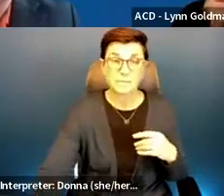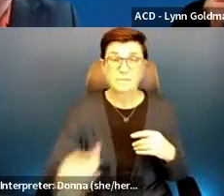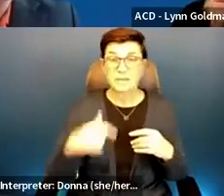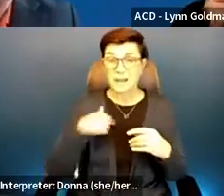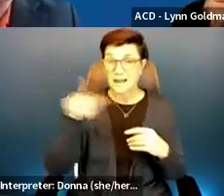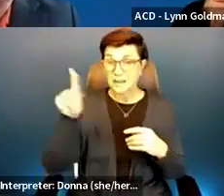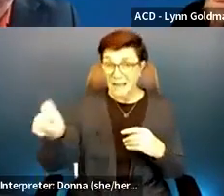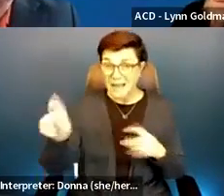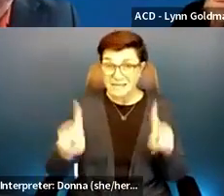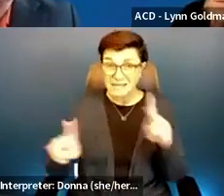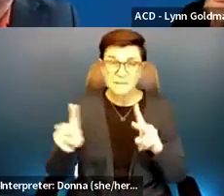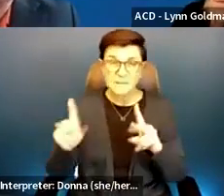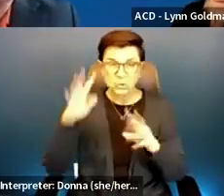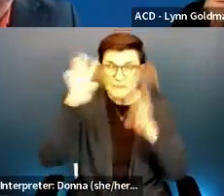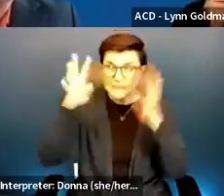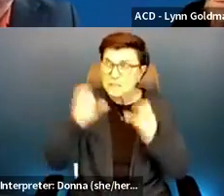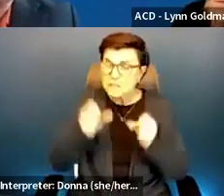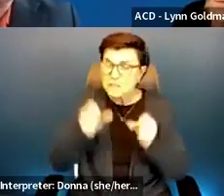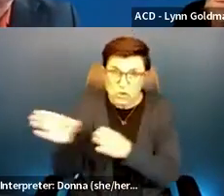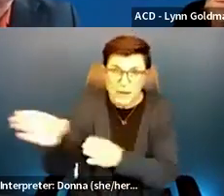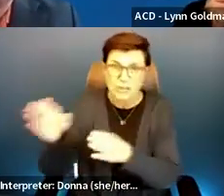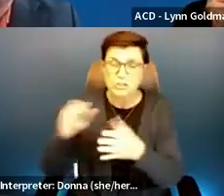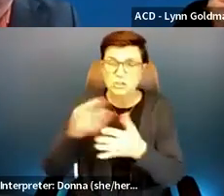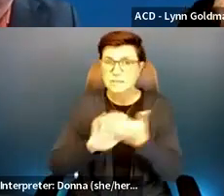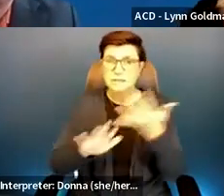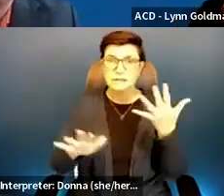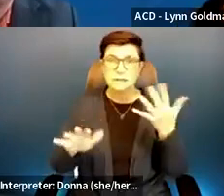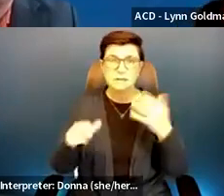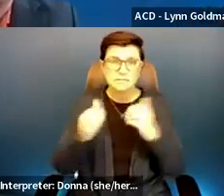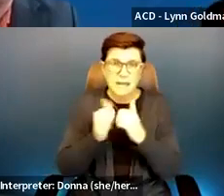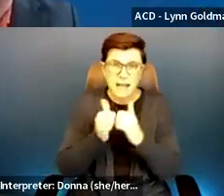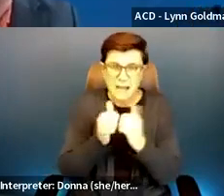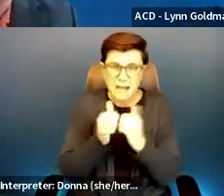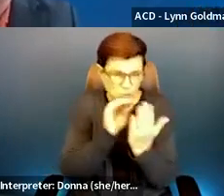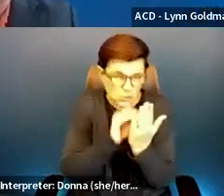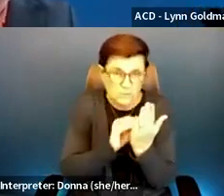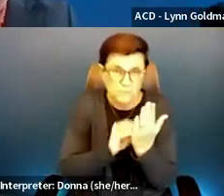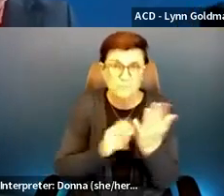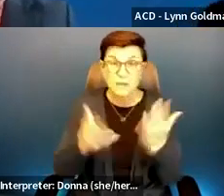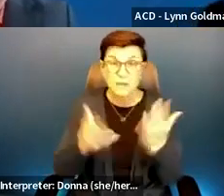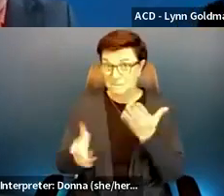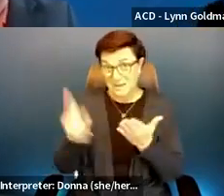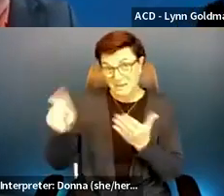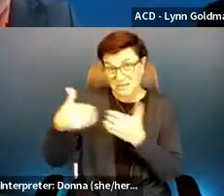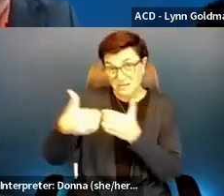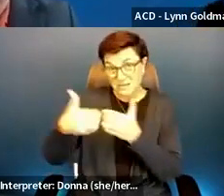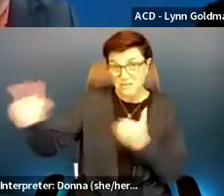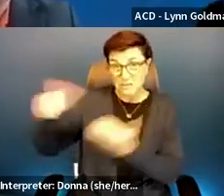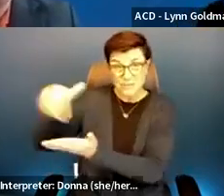Maybe you can own that with a center, a different center. It's also the case that I do think people are energized